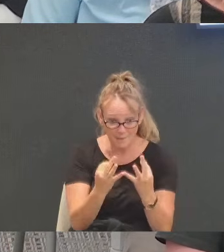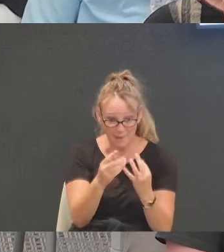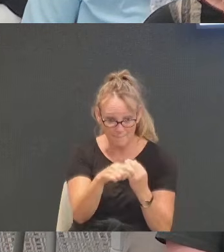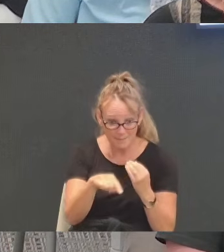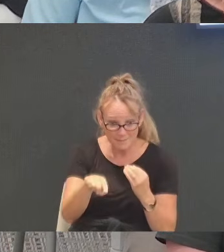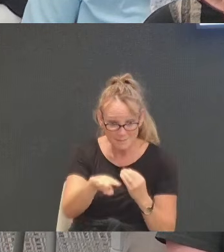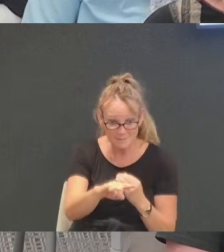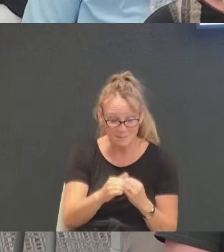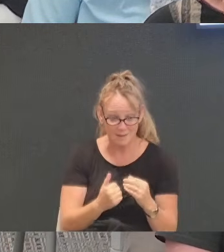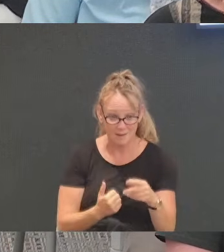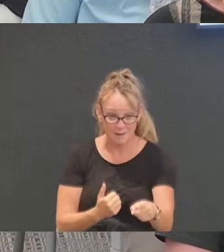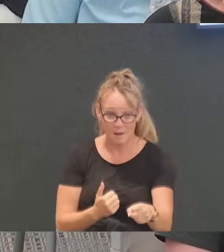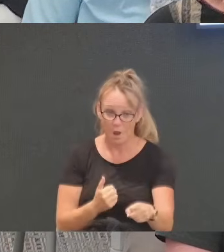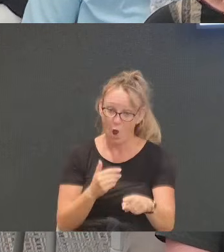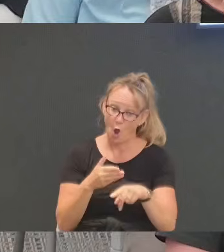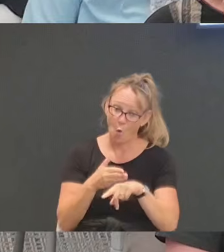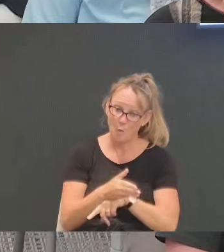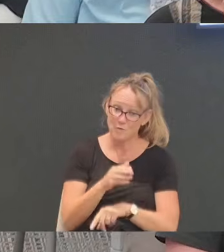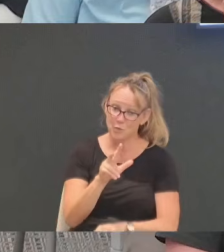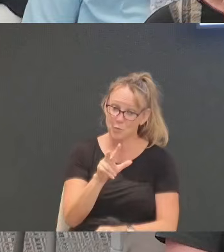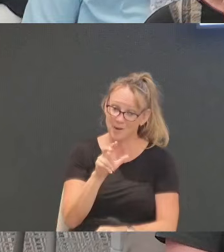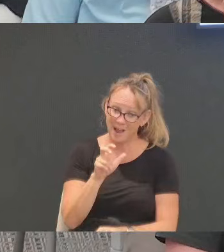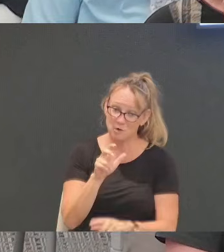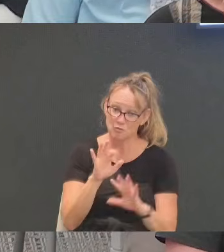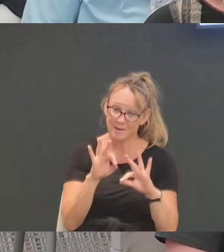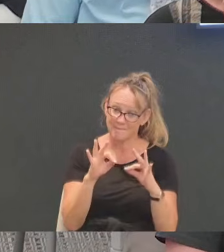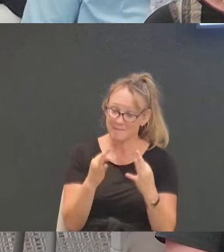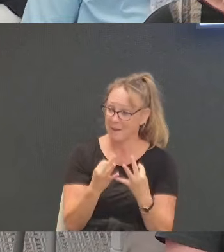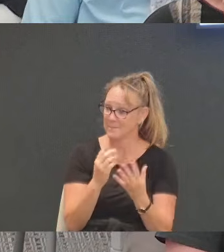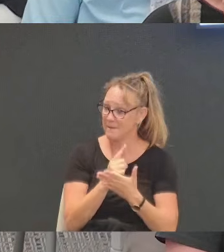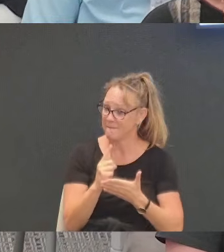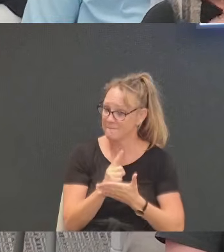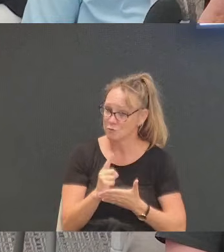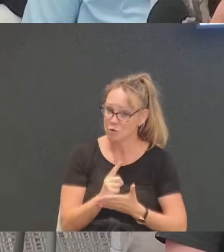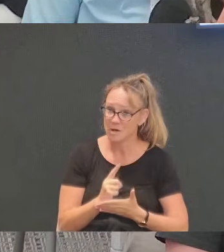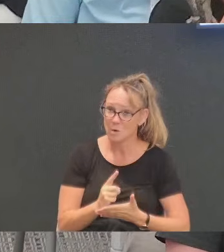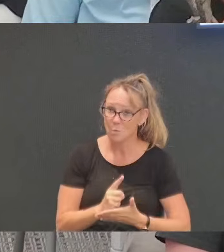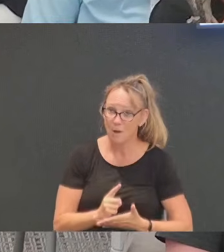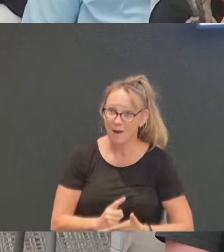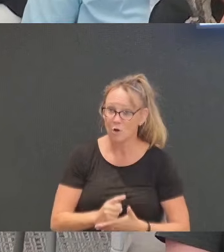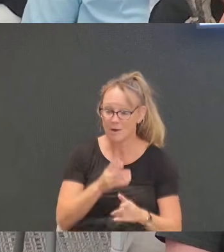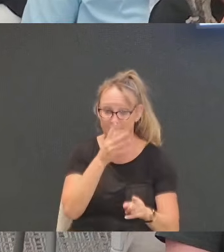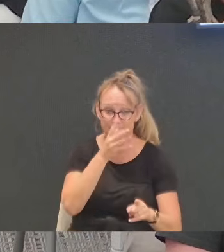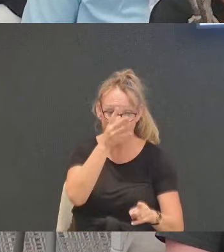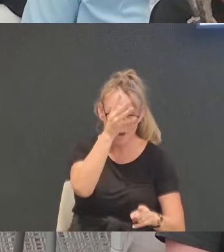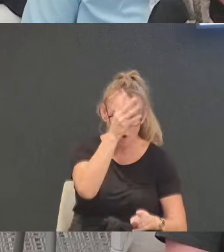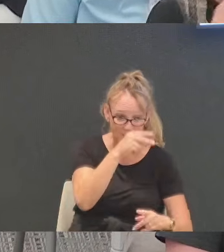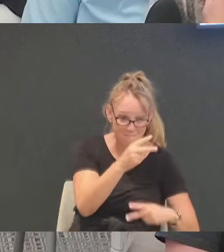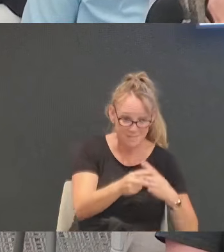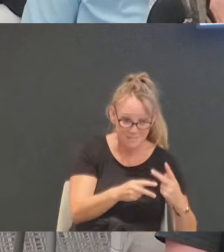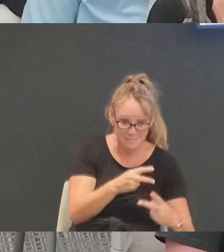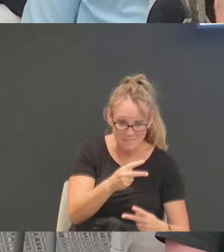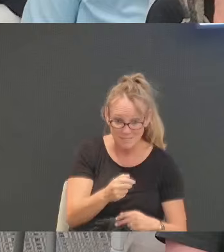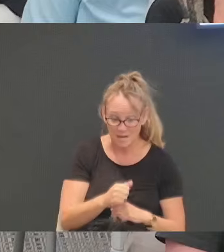than 300 families a week through parenting time visitation, parenting education and coaching all